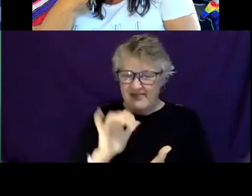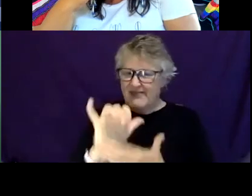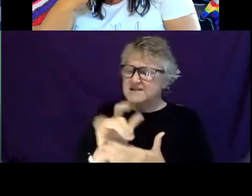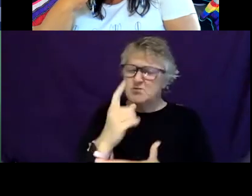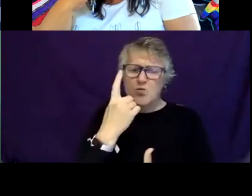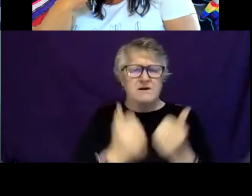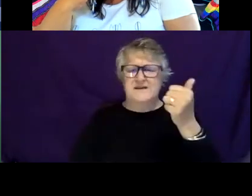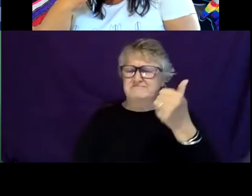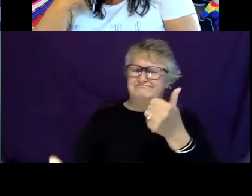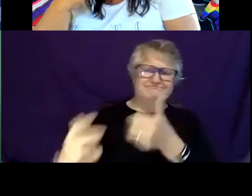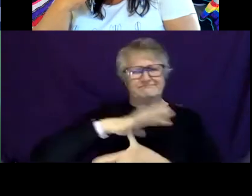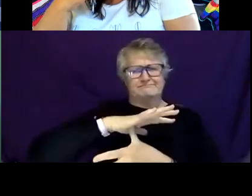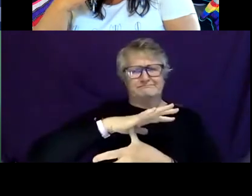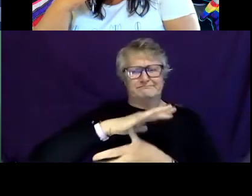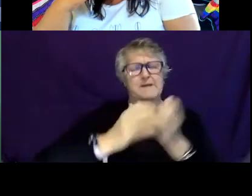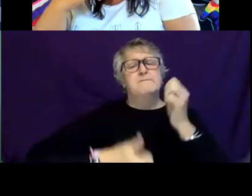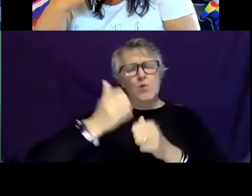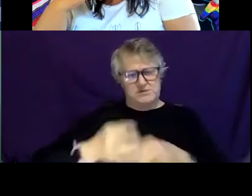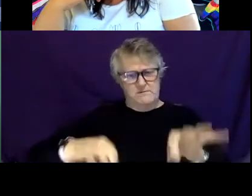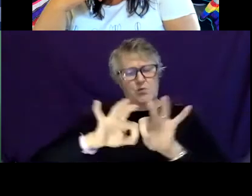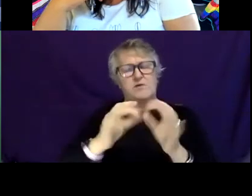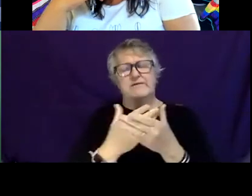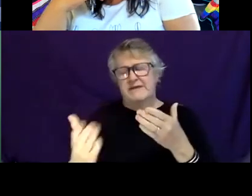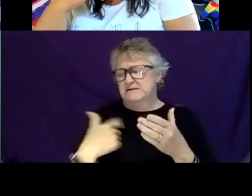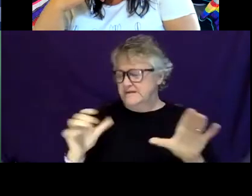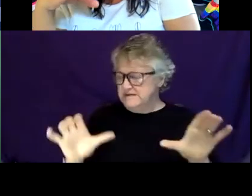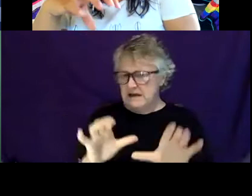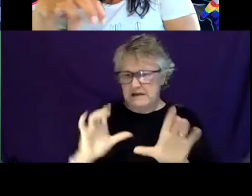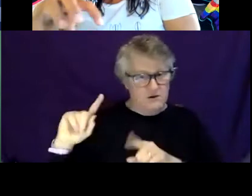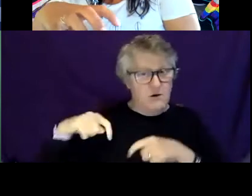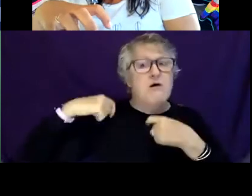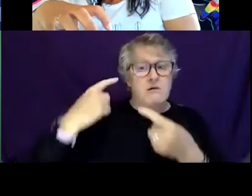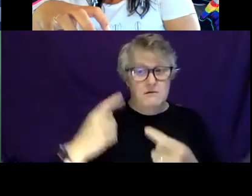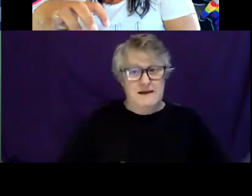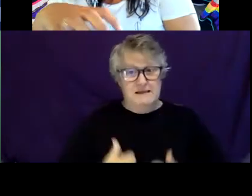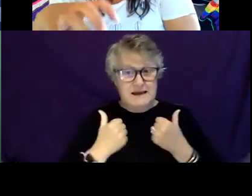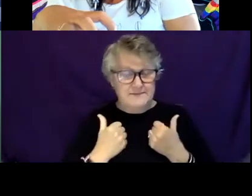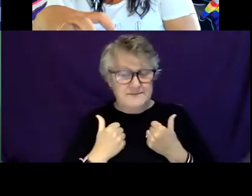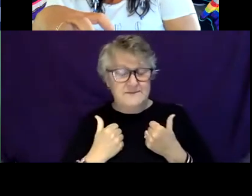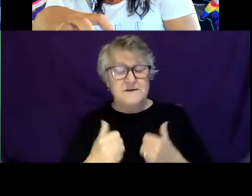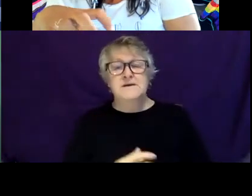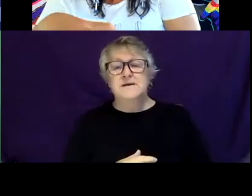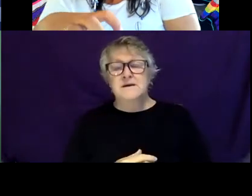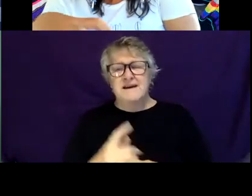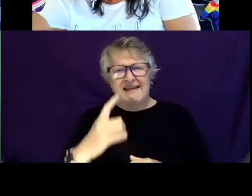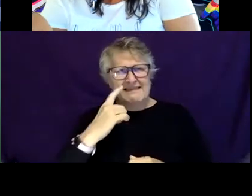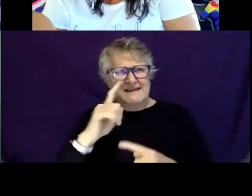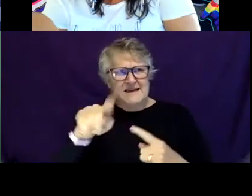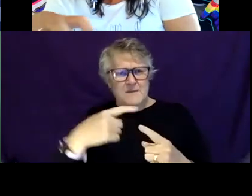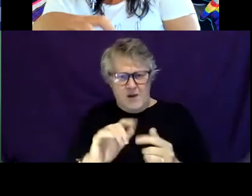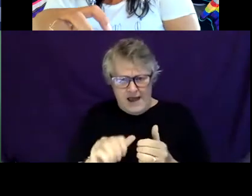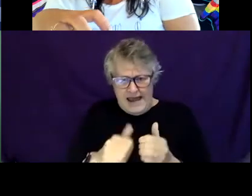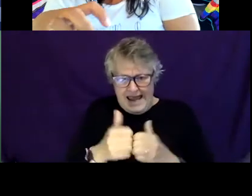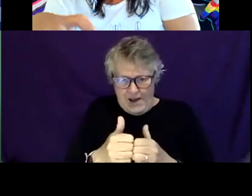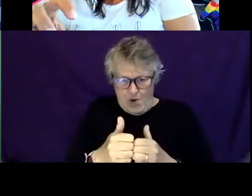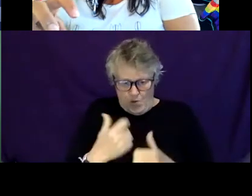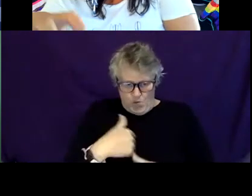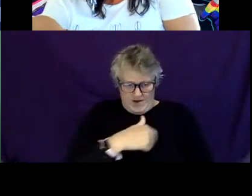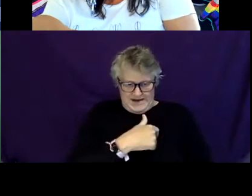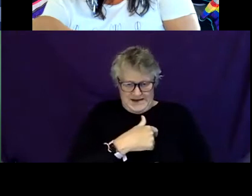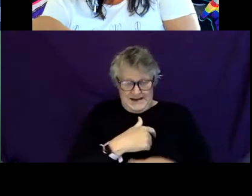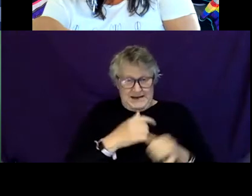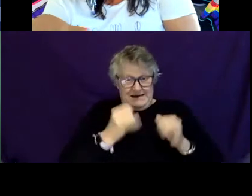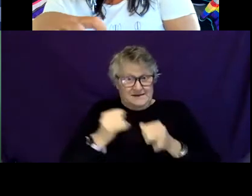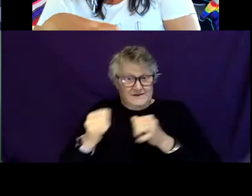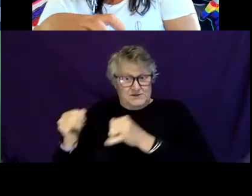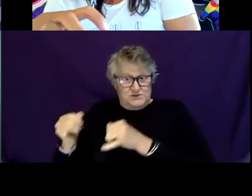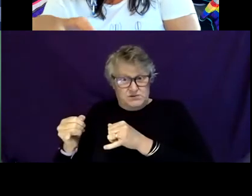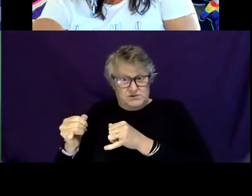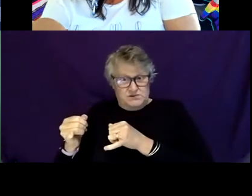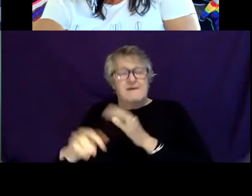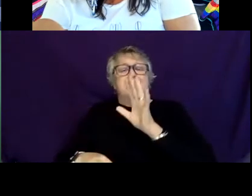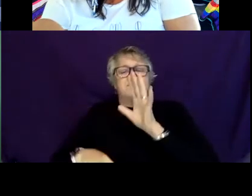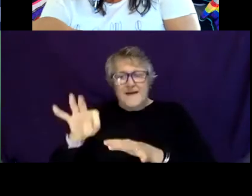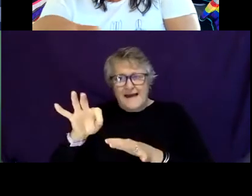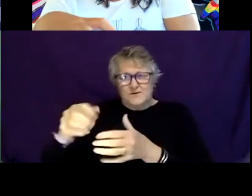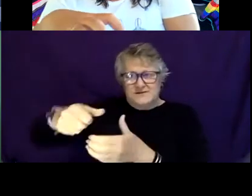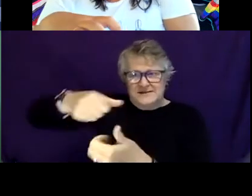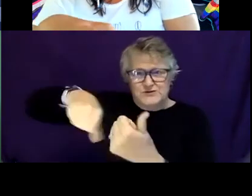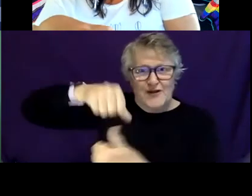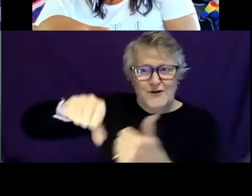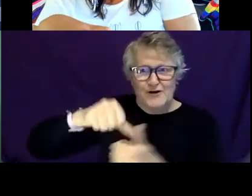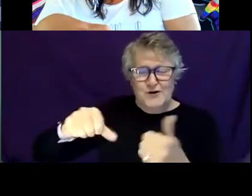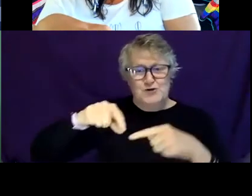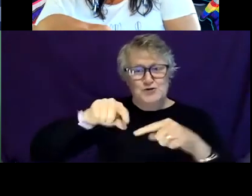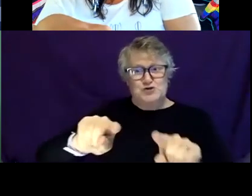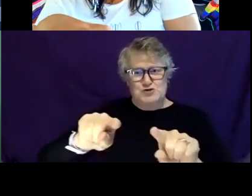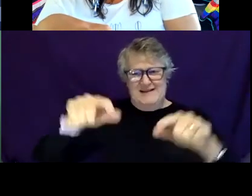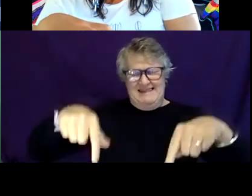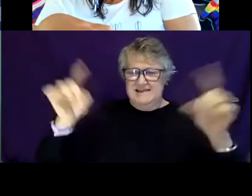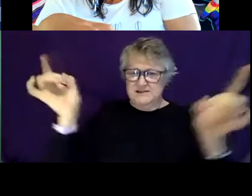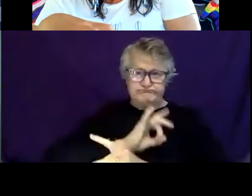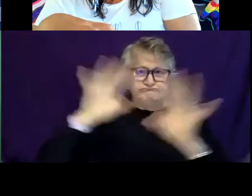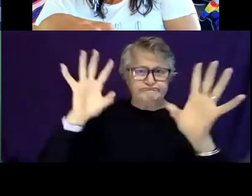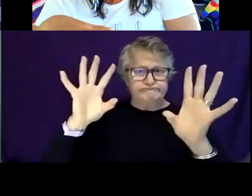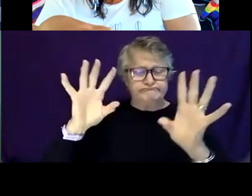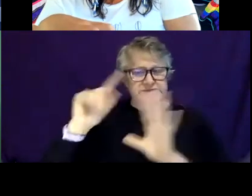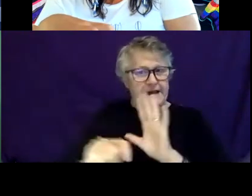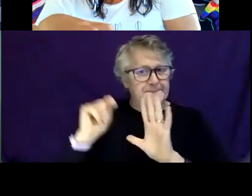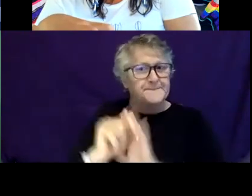I often think about how amazing it is that we individuals found each other in this time of crisis and trauma and